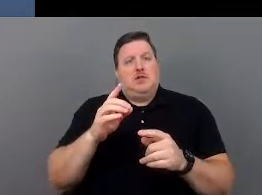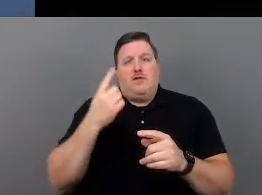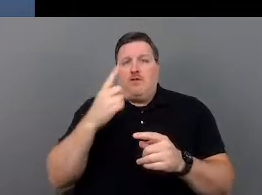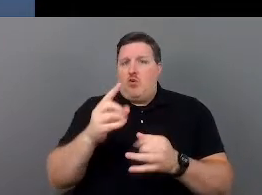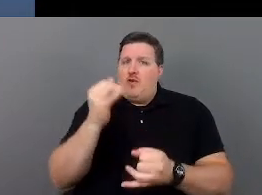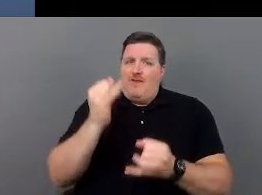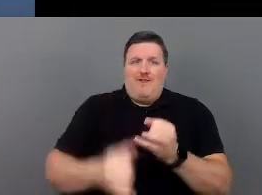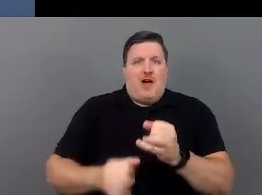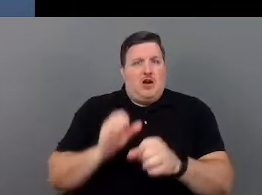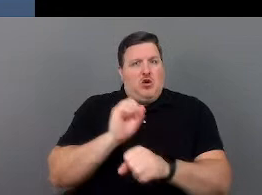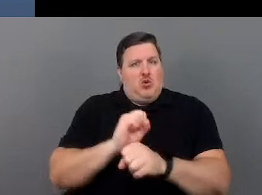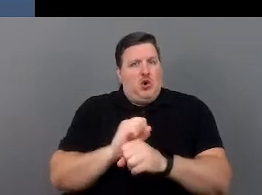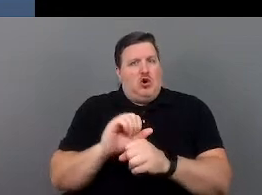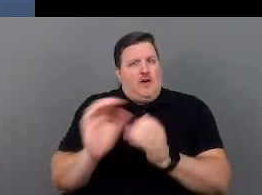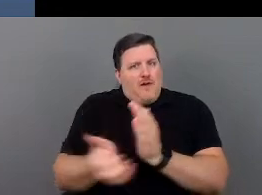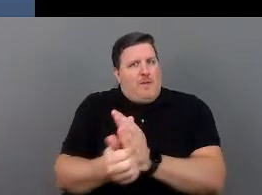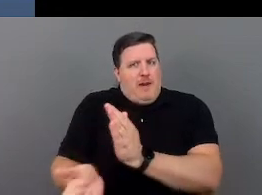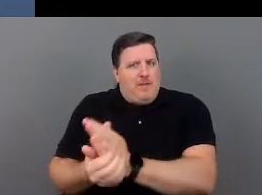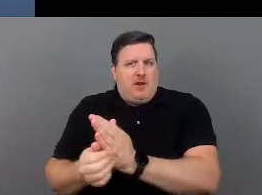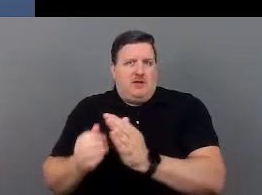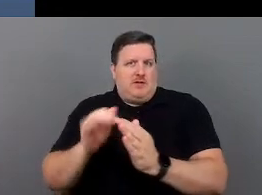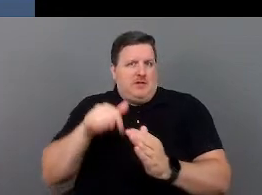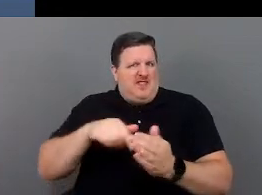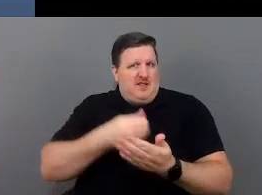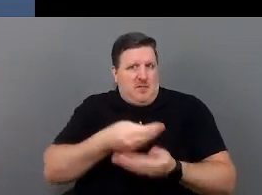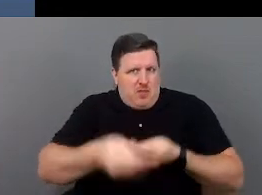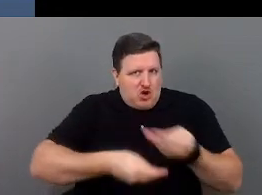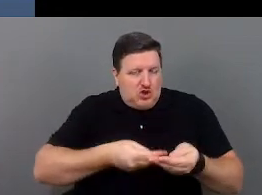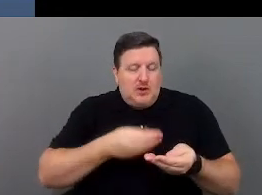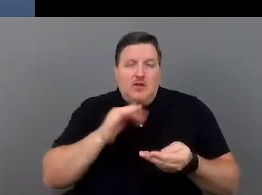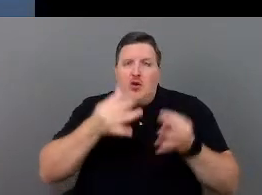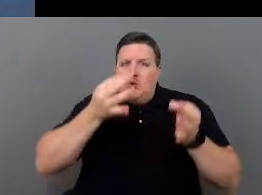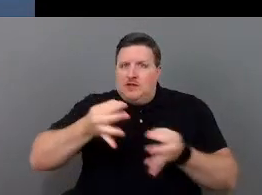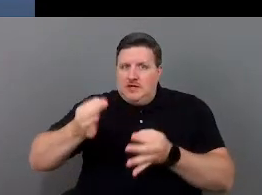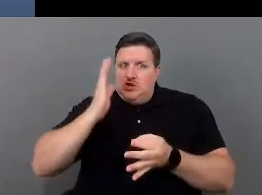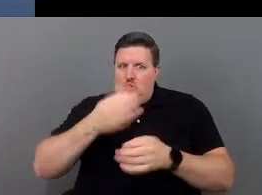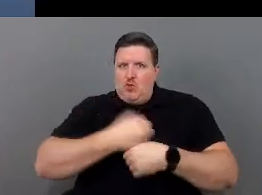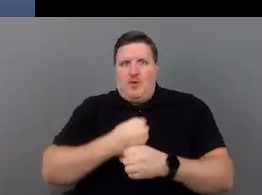THOSE DECISIONS WILL DIRECTLY TO THE FINAL WORK OF AMENDMENTS ON OUR BUDGET, SO BE MADE AT